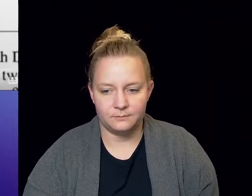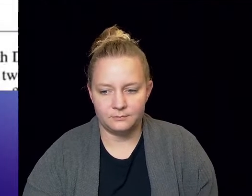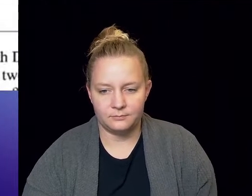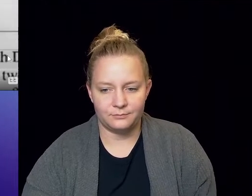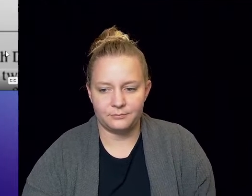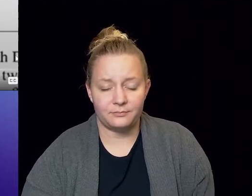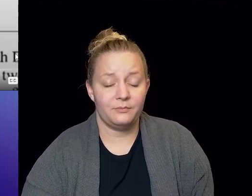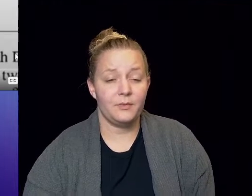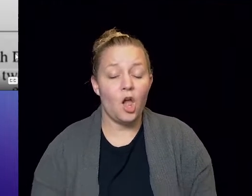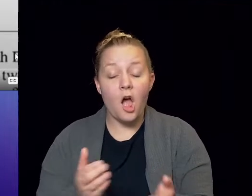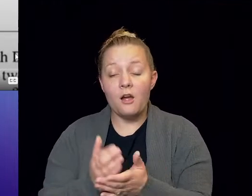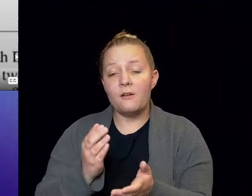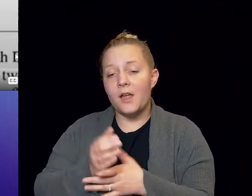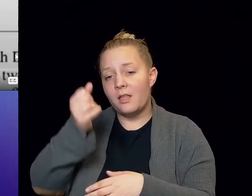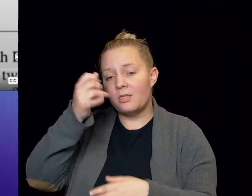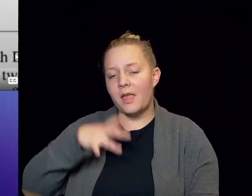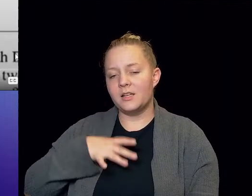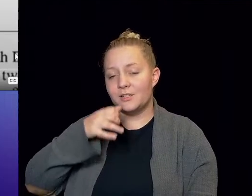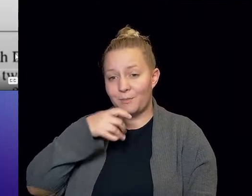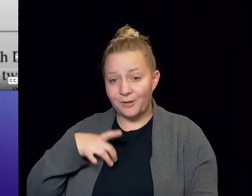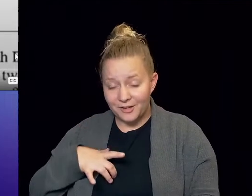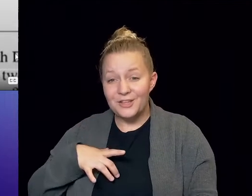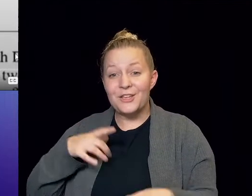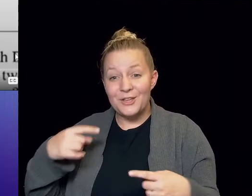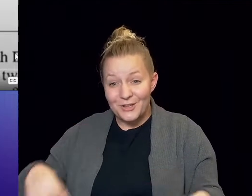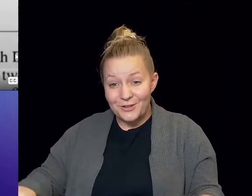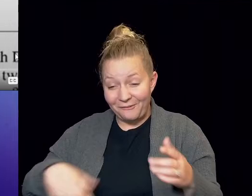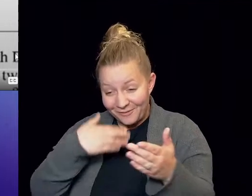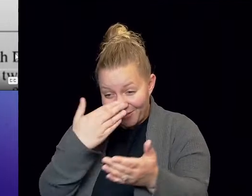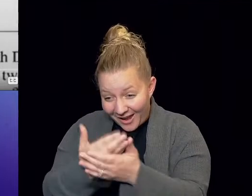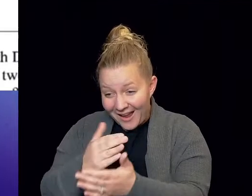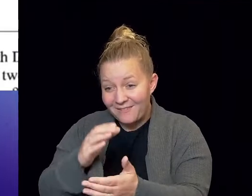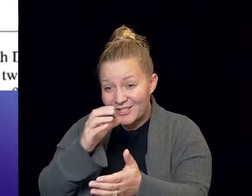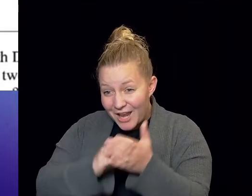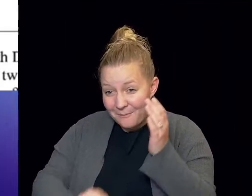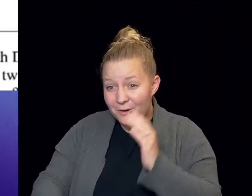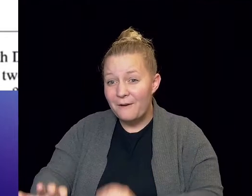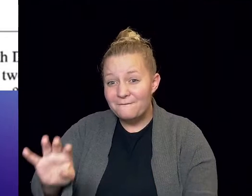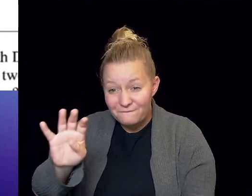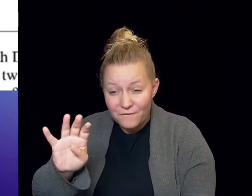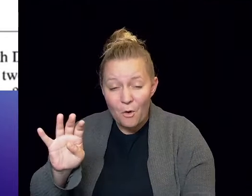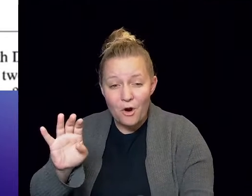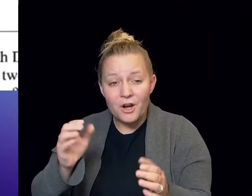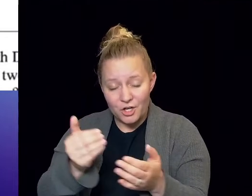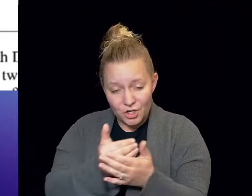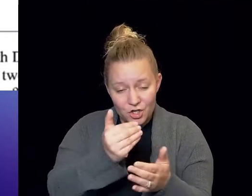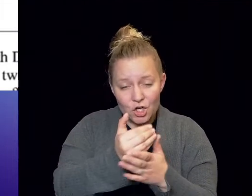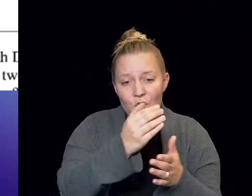All right, ladies and gentlemen! You have made it to chapter four! New chapter, new lesson. Let's do